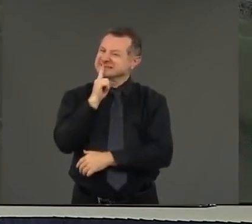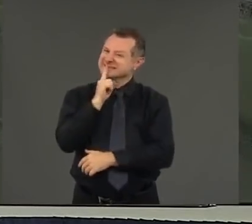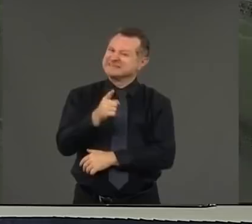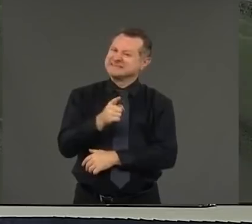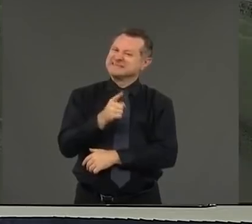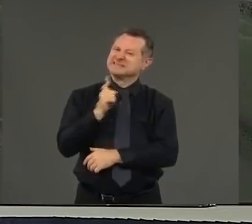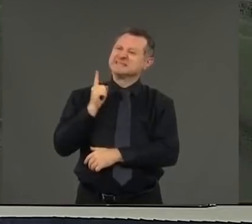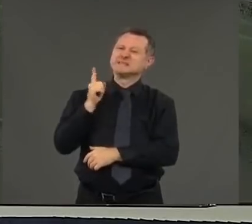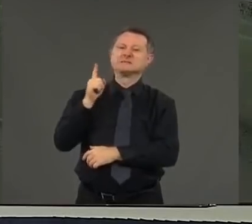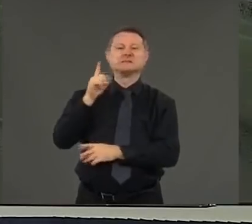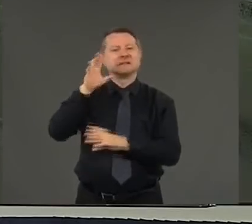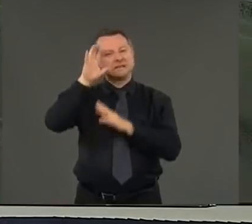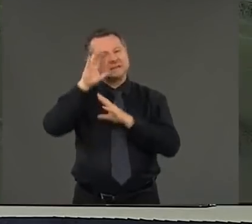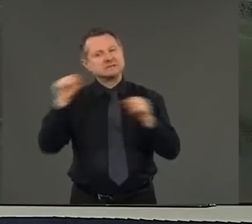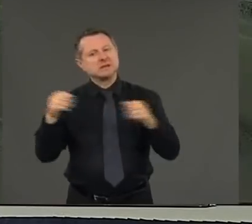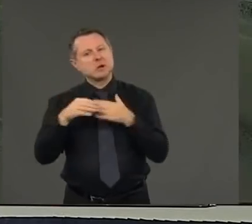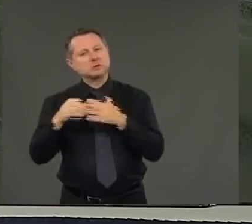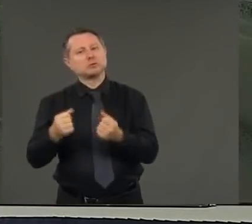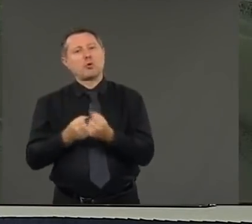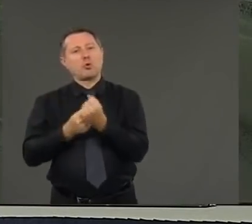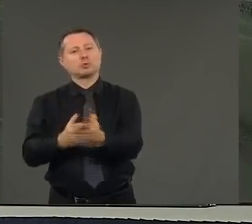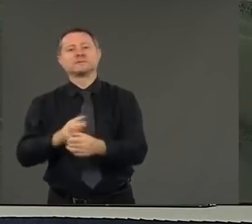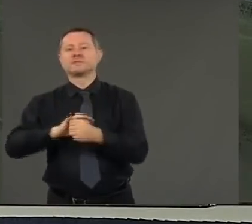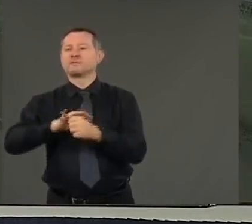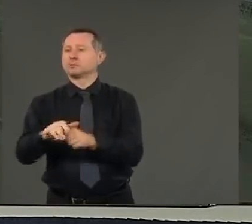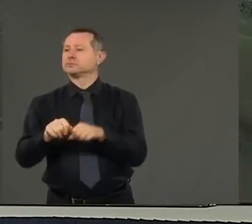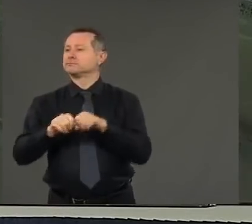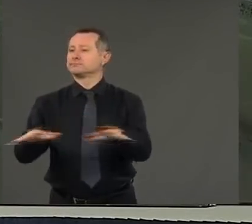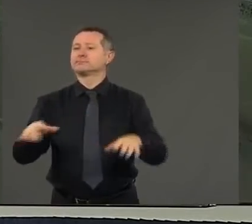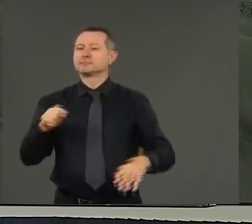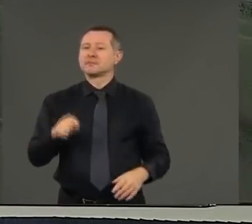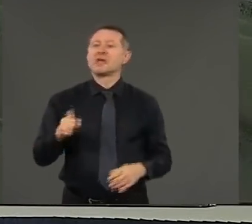DON'T TAKE ANY PRECAUTIONARY BEHAVIOR AND THEN THE VIRUS GOES